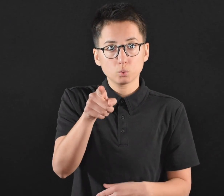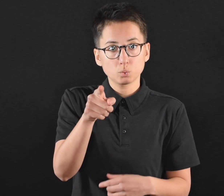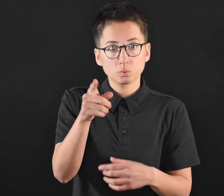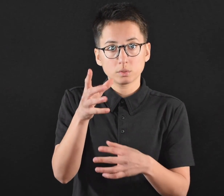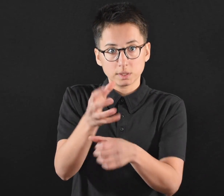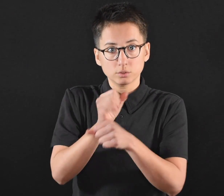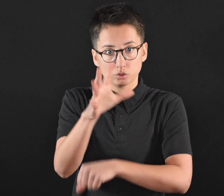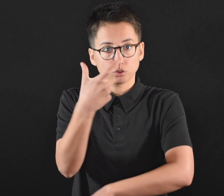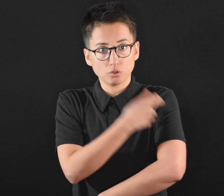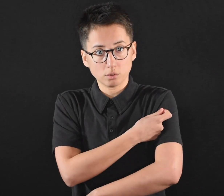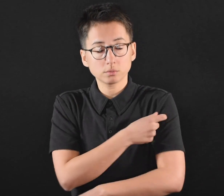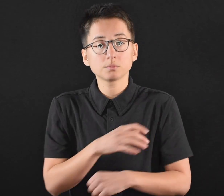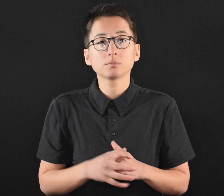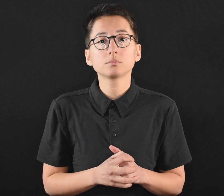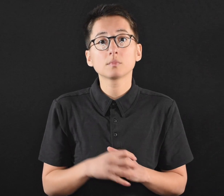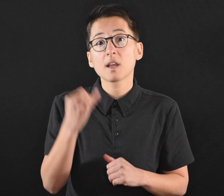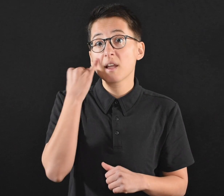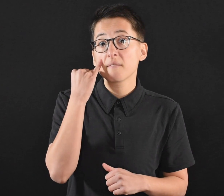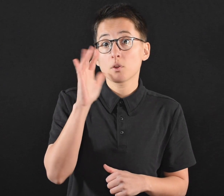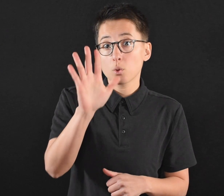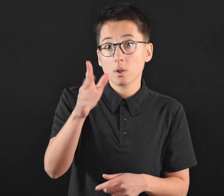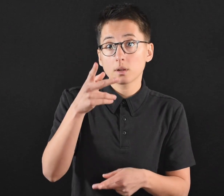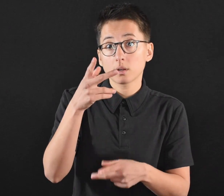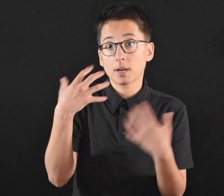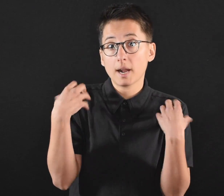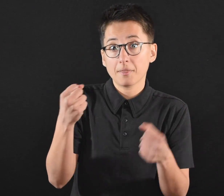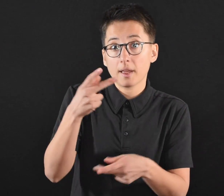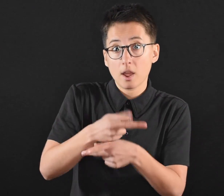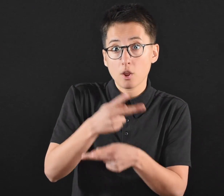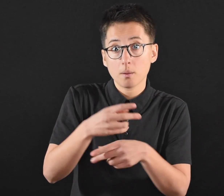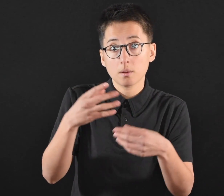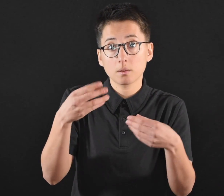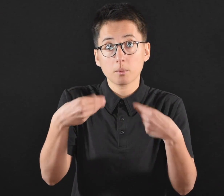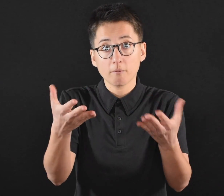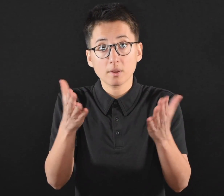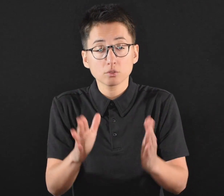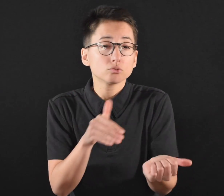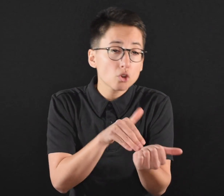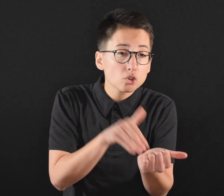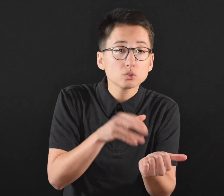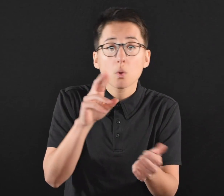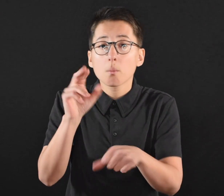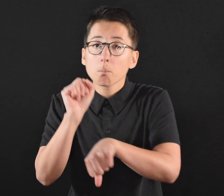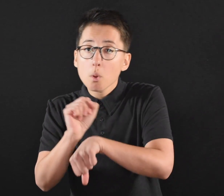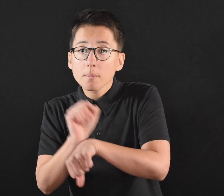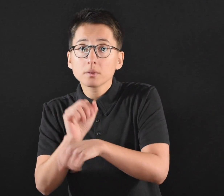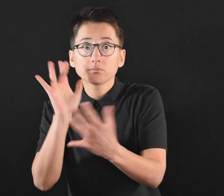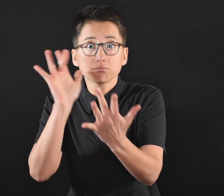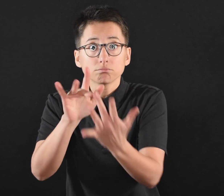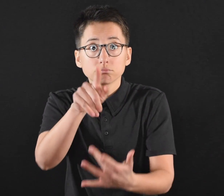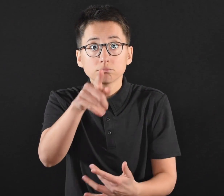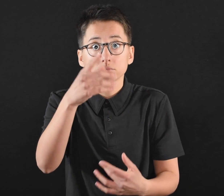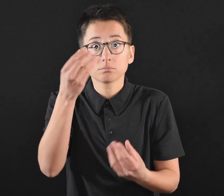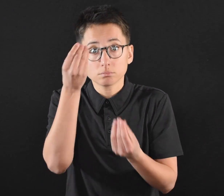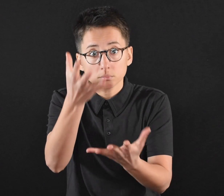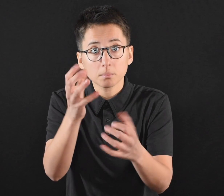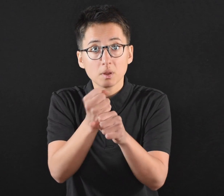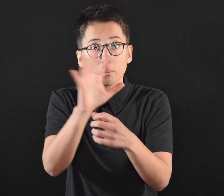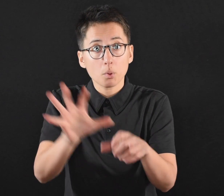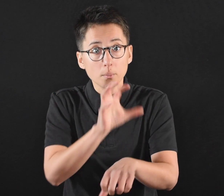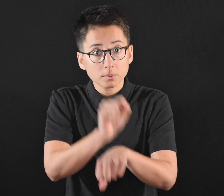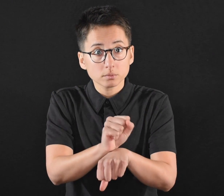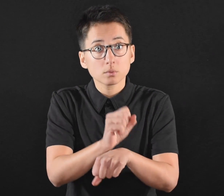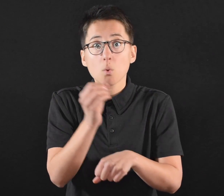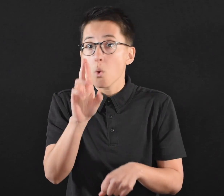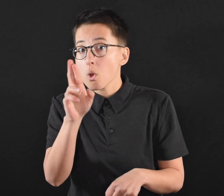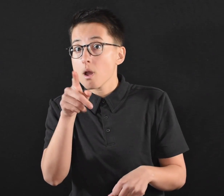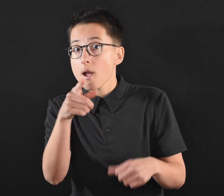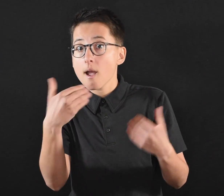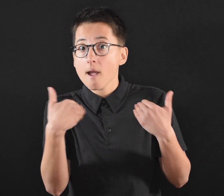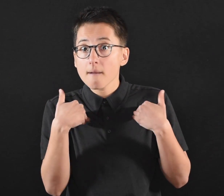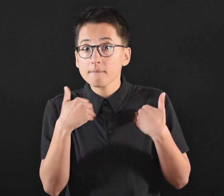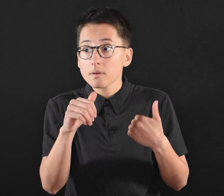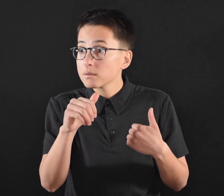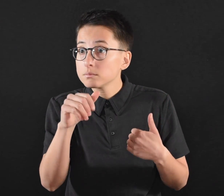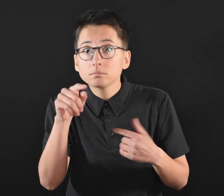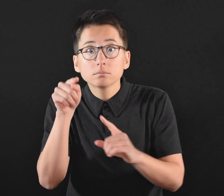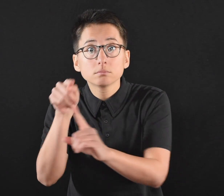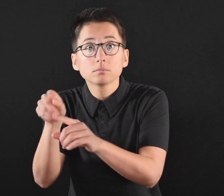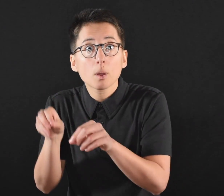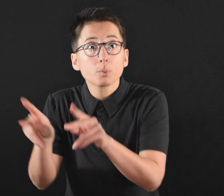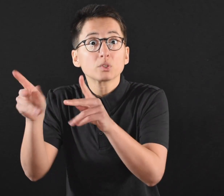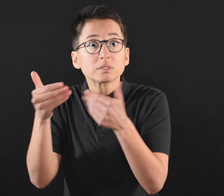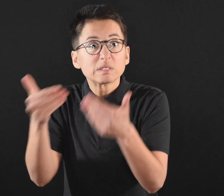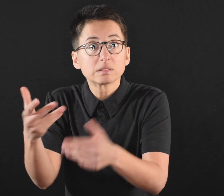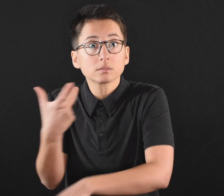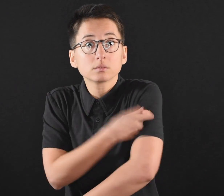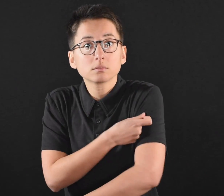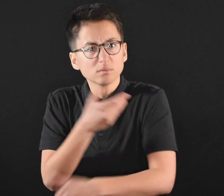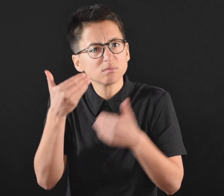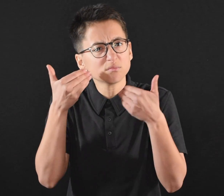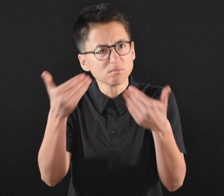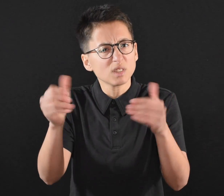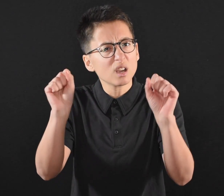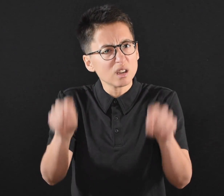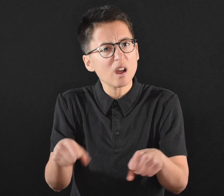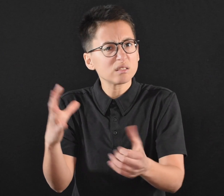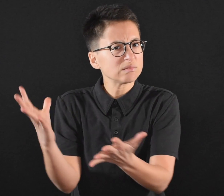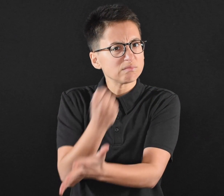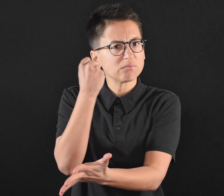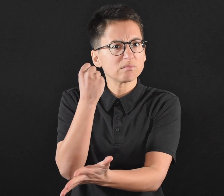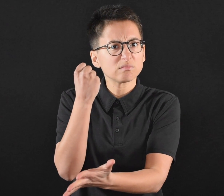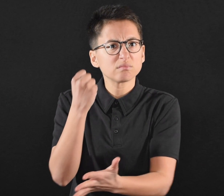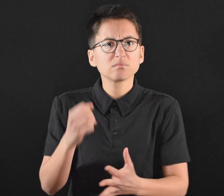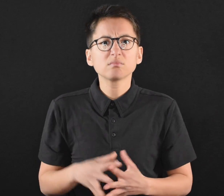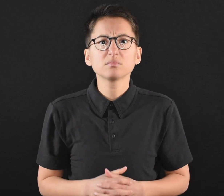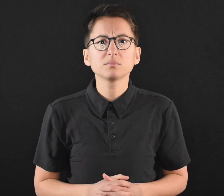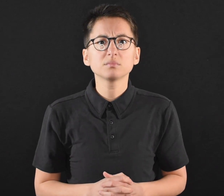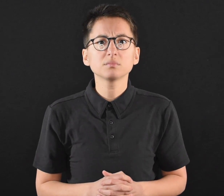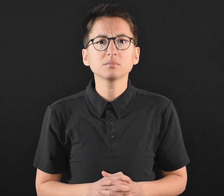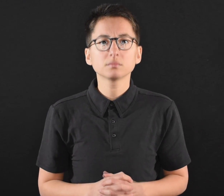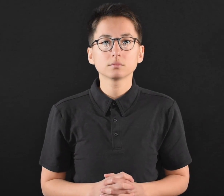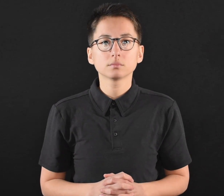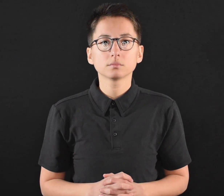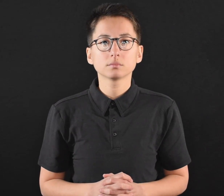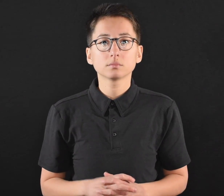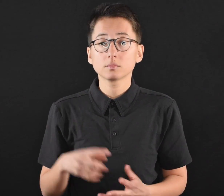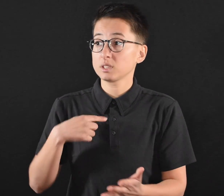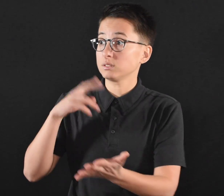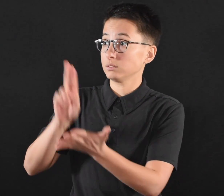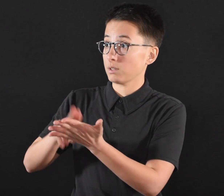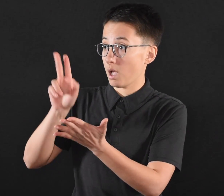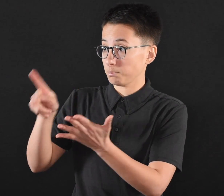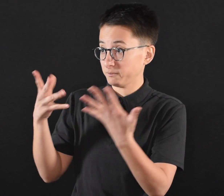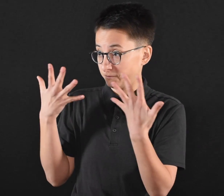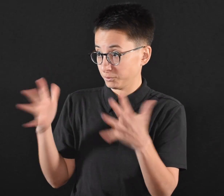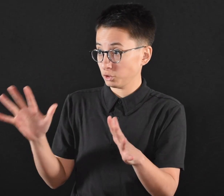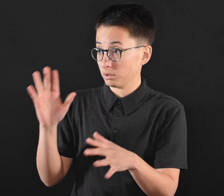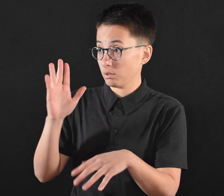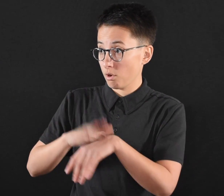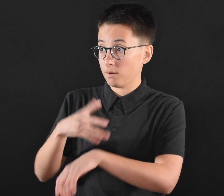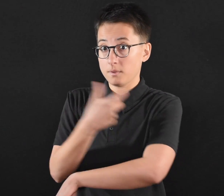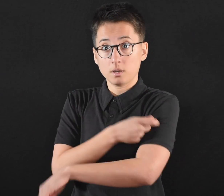turn and we get enough doses from the federal government.